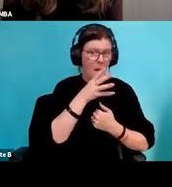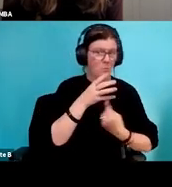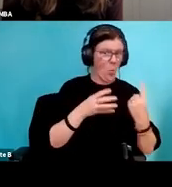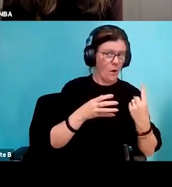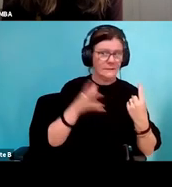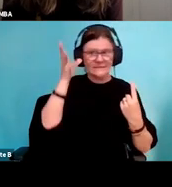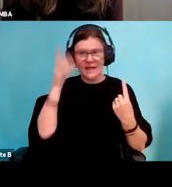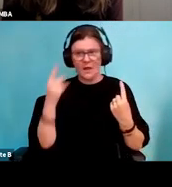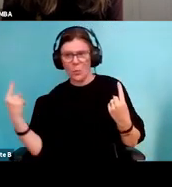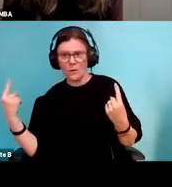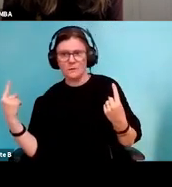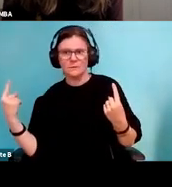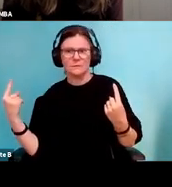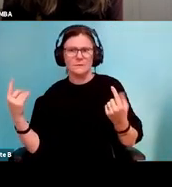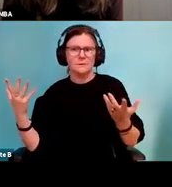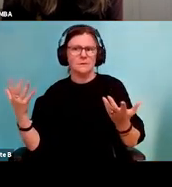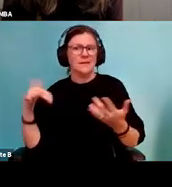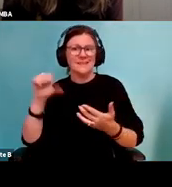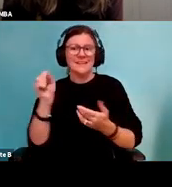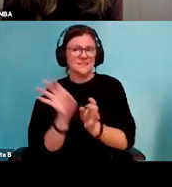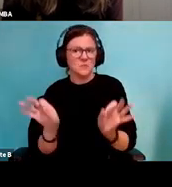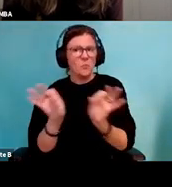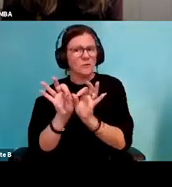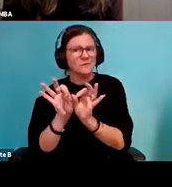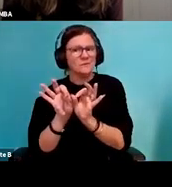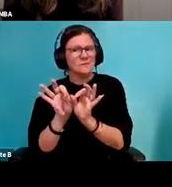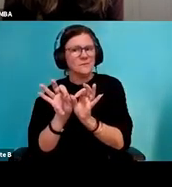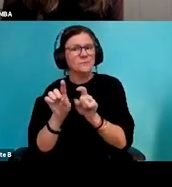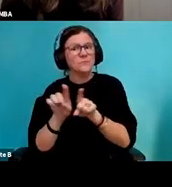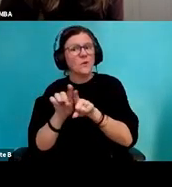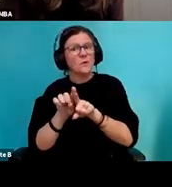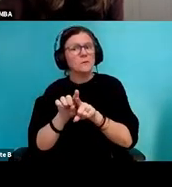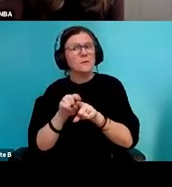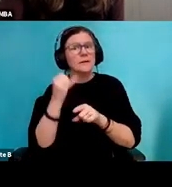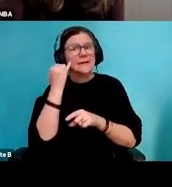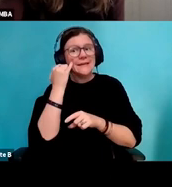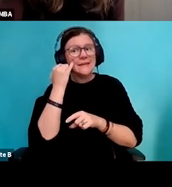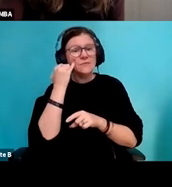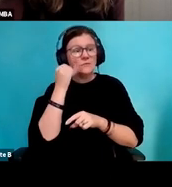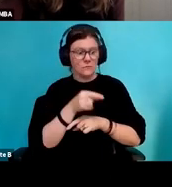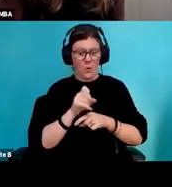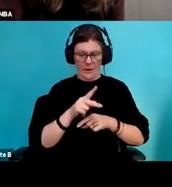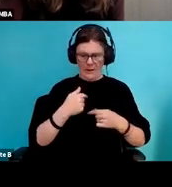I think that for preparation is very key and that can also be very true when you are thinking about parenting.